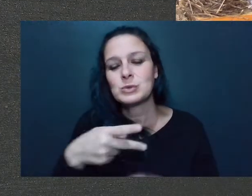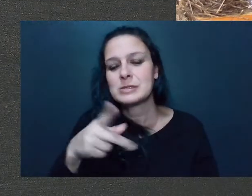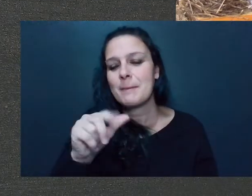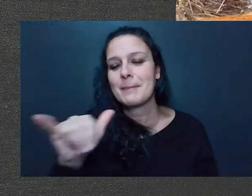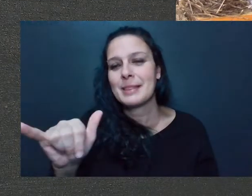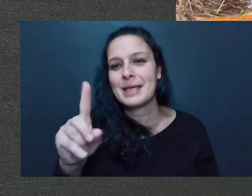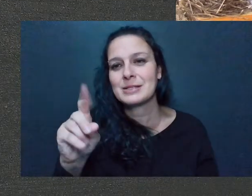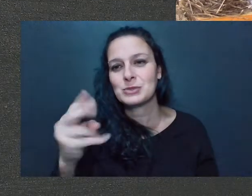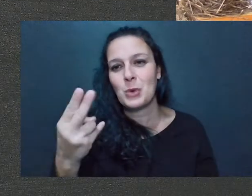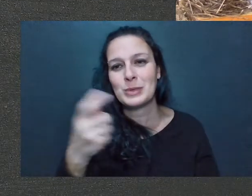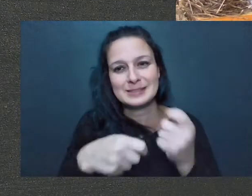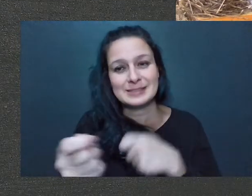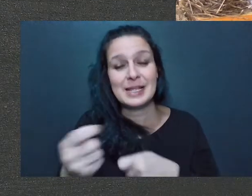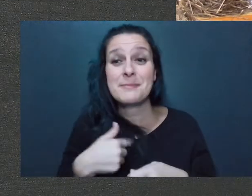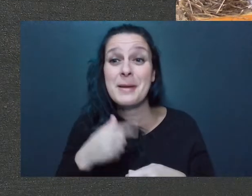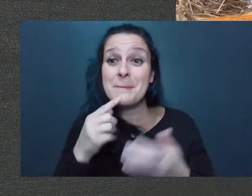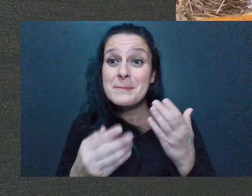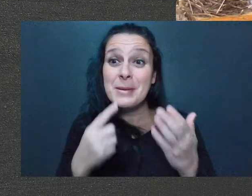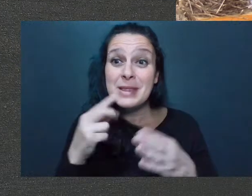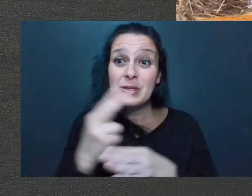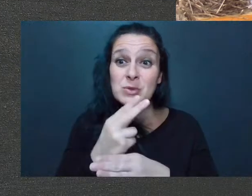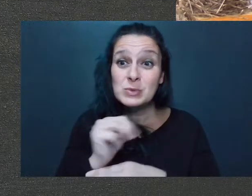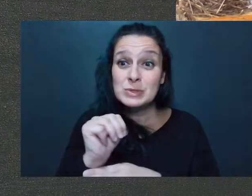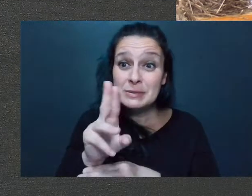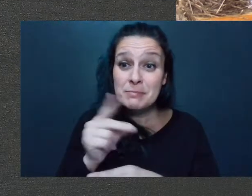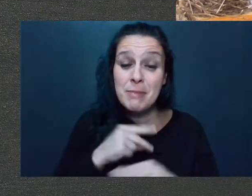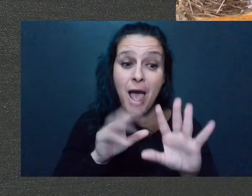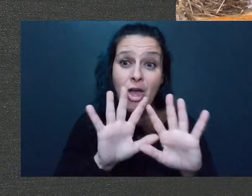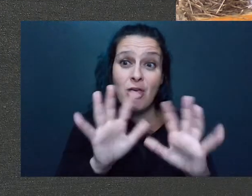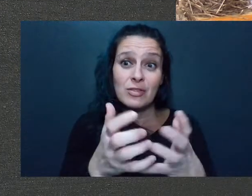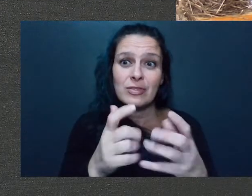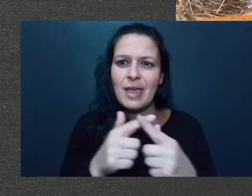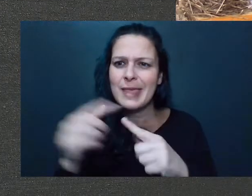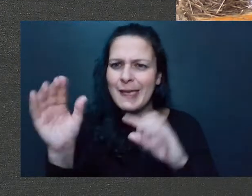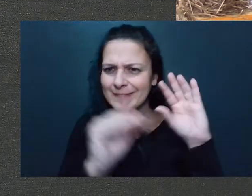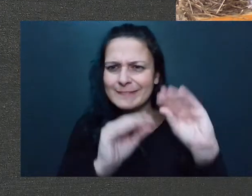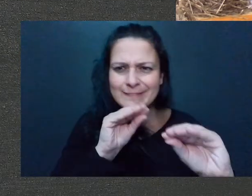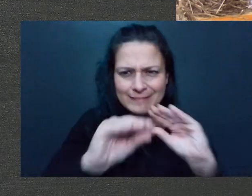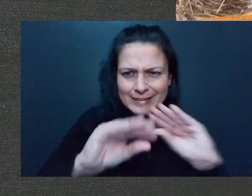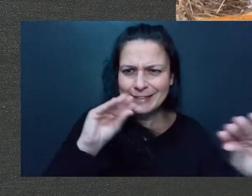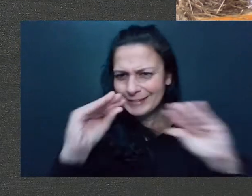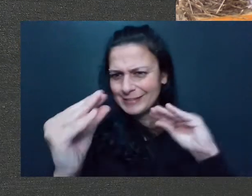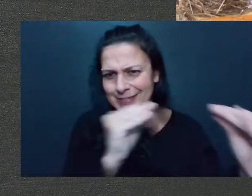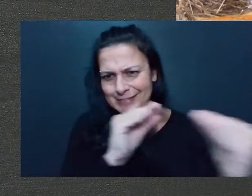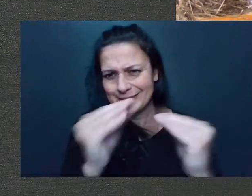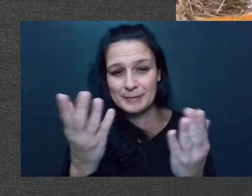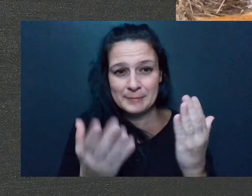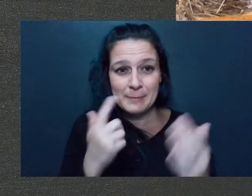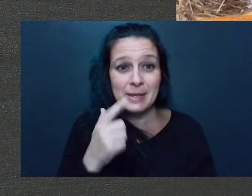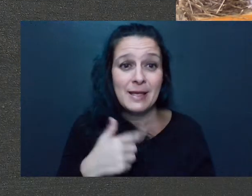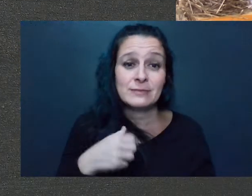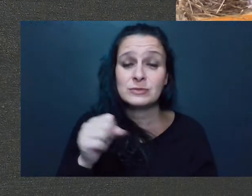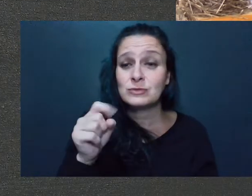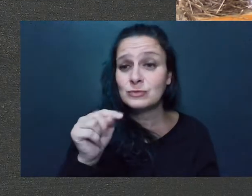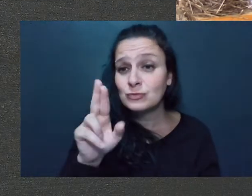Maybe they use mud and then they just keep taking stuff back. I'm gonna put another stick in here. I have some straw.